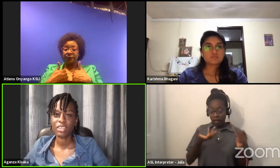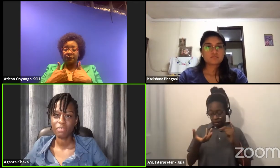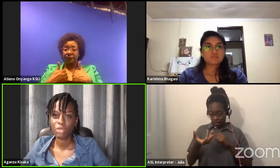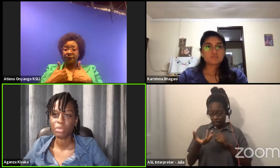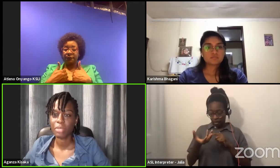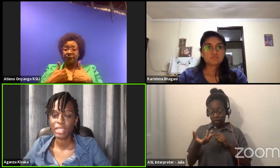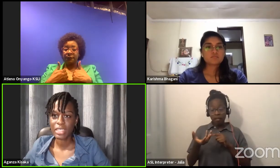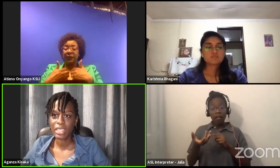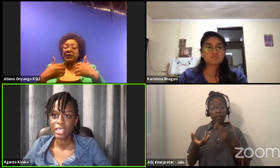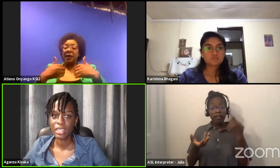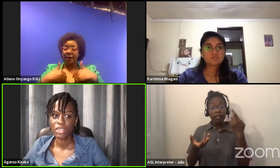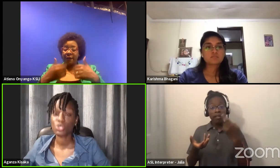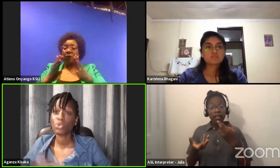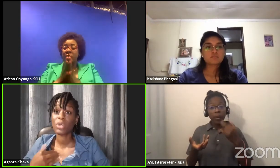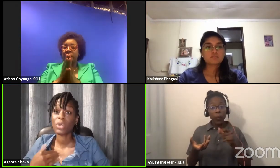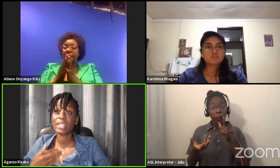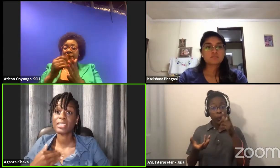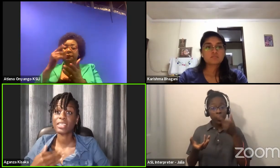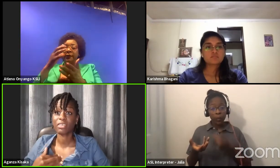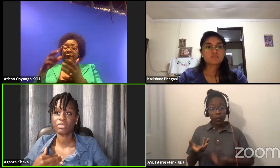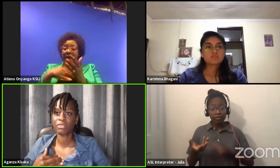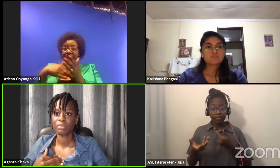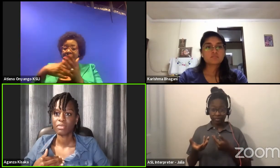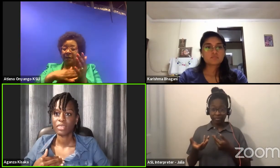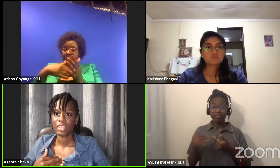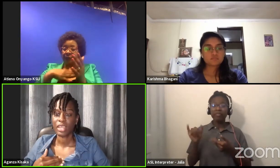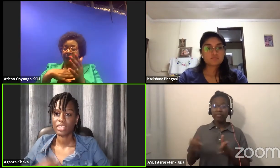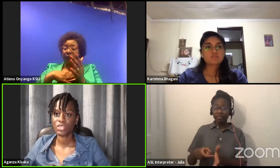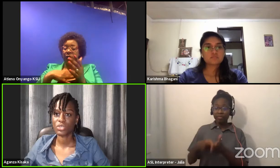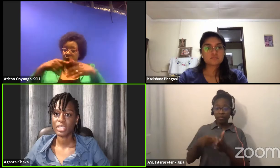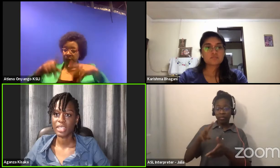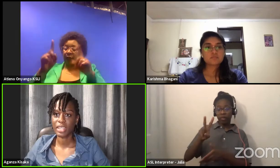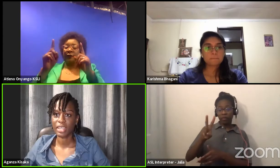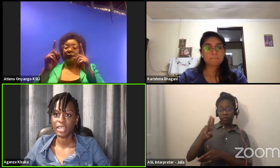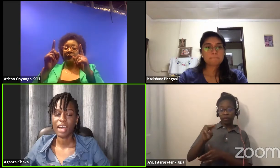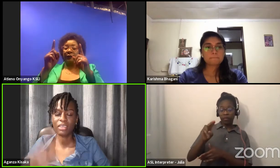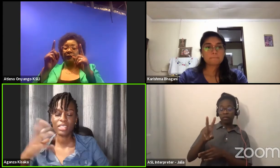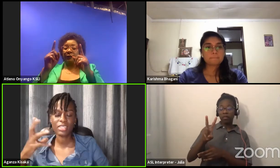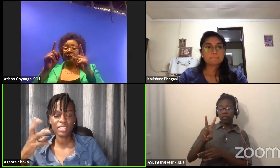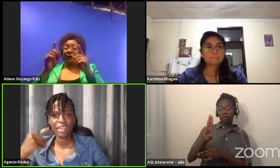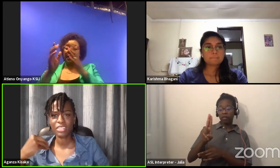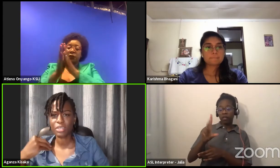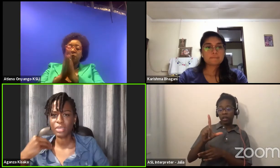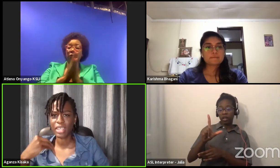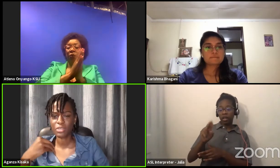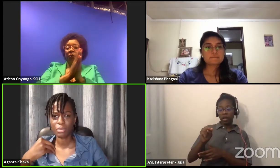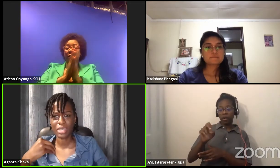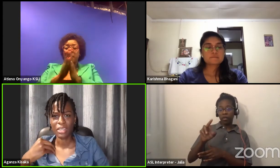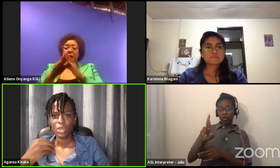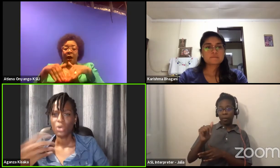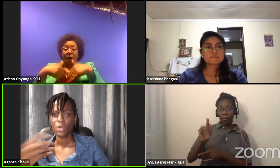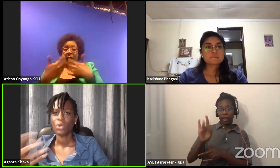of vulnerability to one's self in the storytelling. How does this character relate to me?